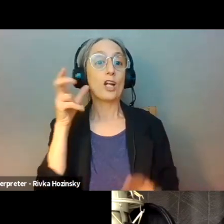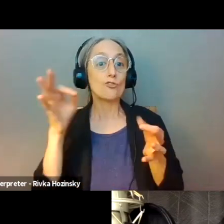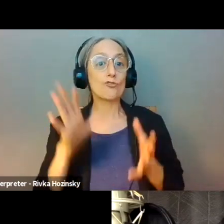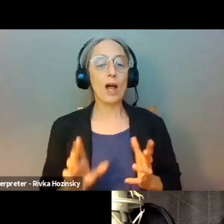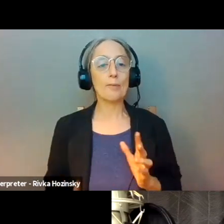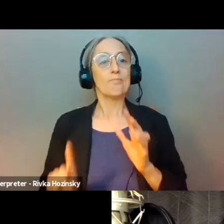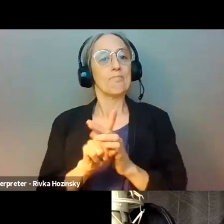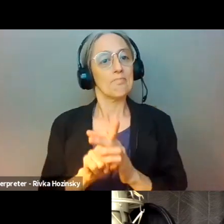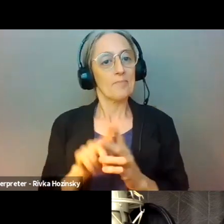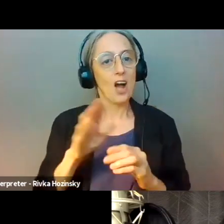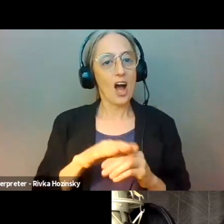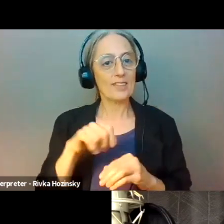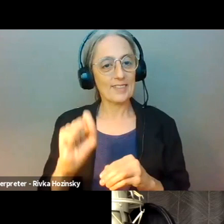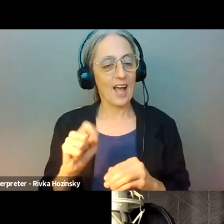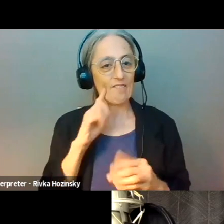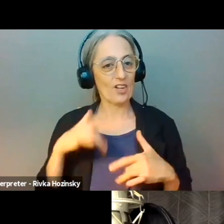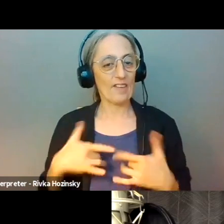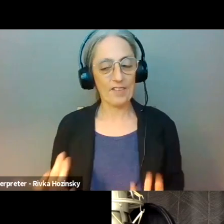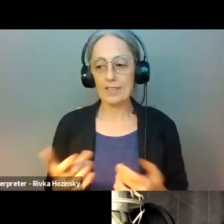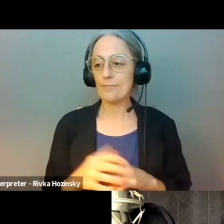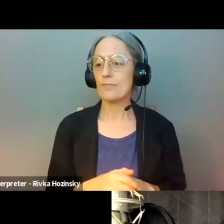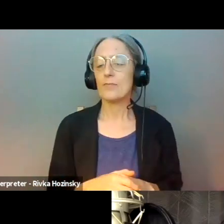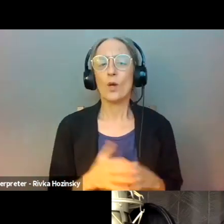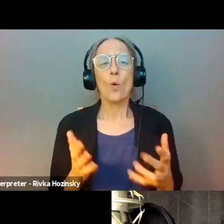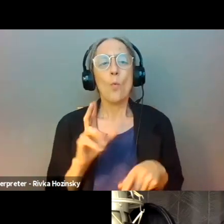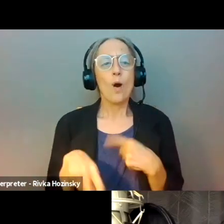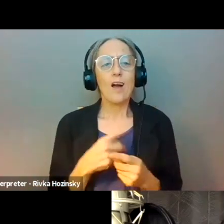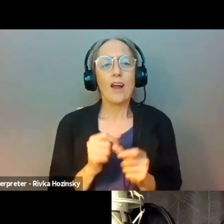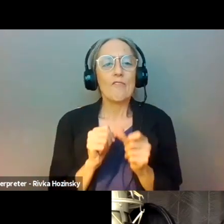What kind of permanent hardware or tech would be needed?